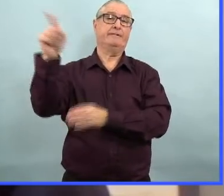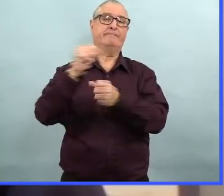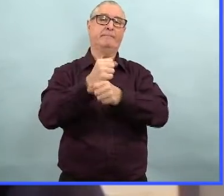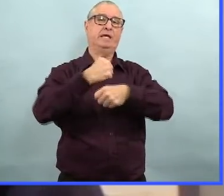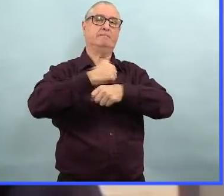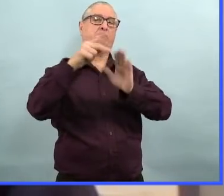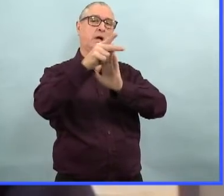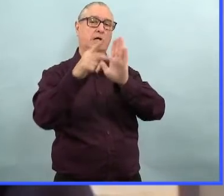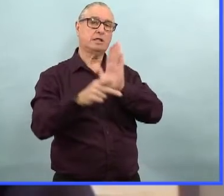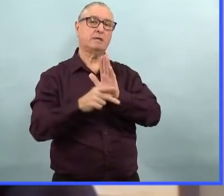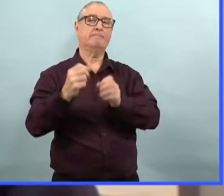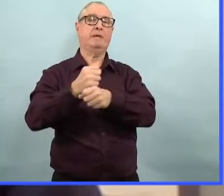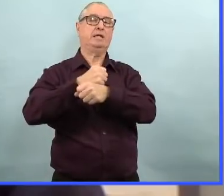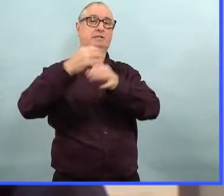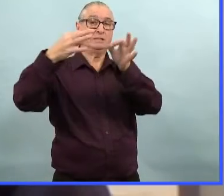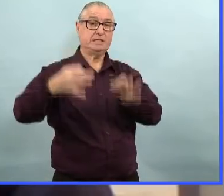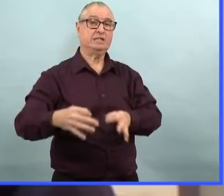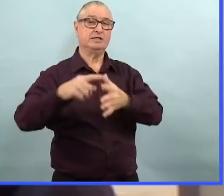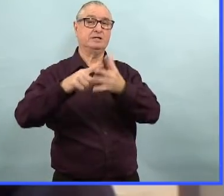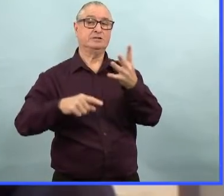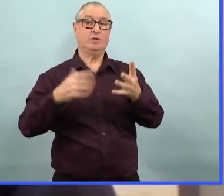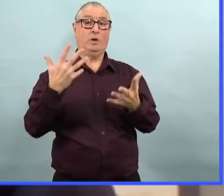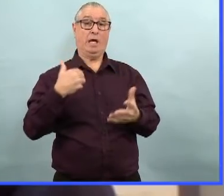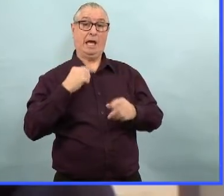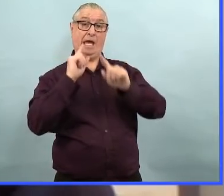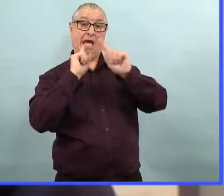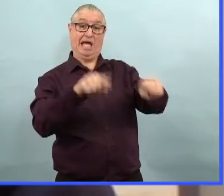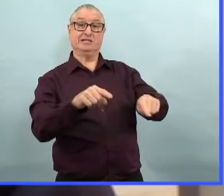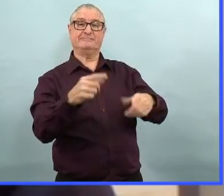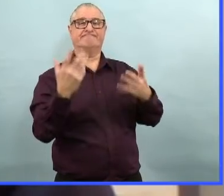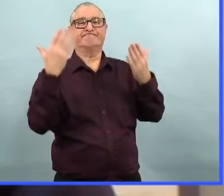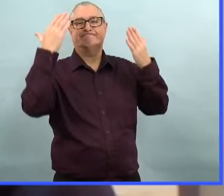okay thanks and i did want to follow up on bart's question about um you know a